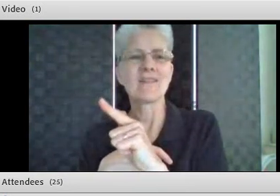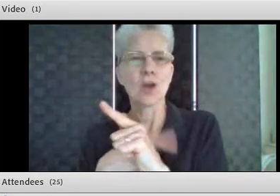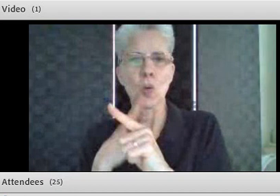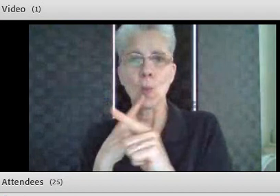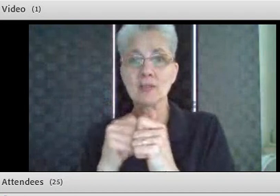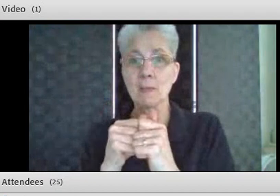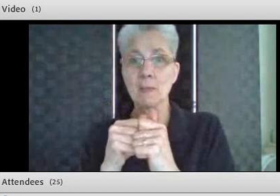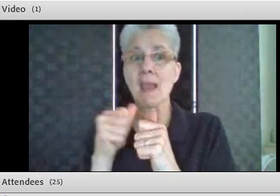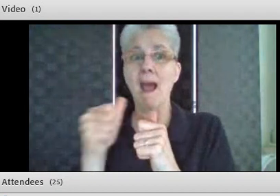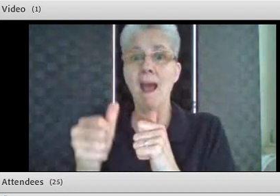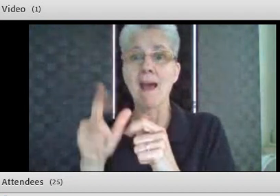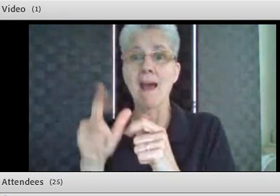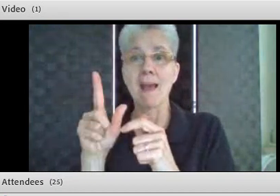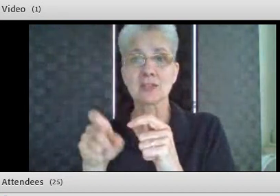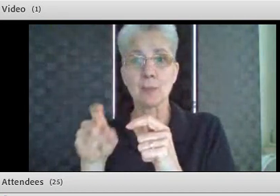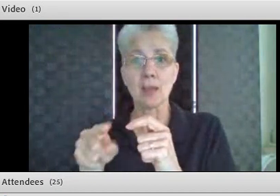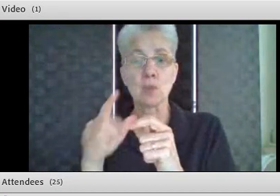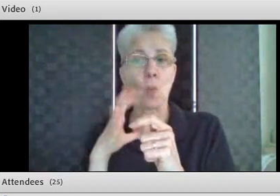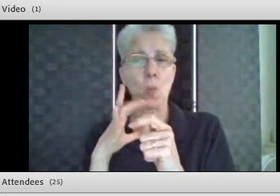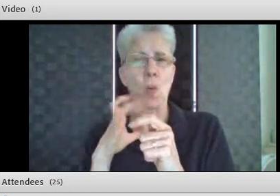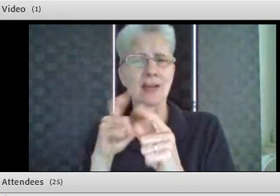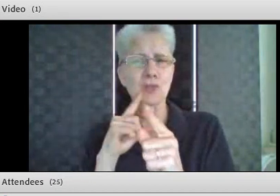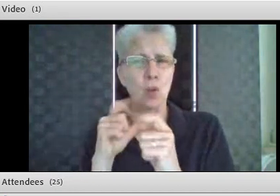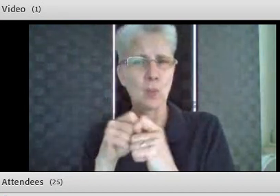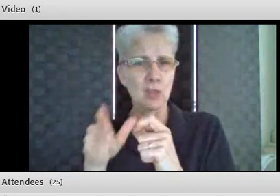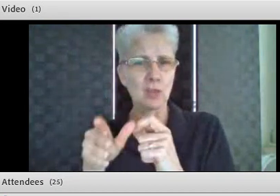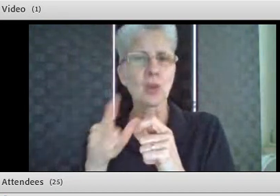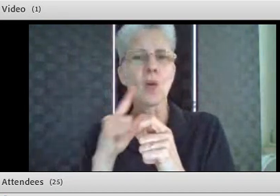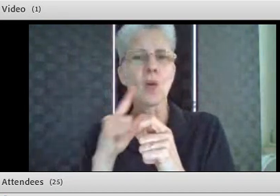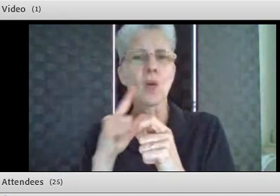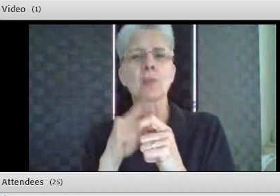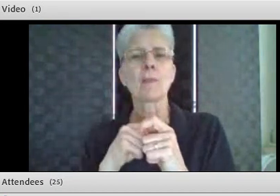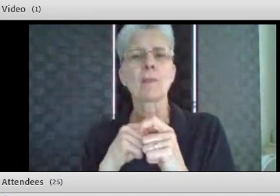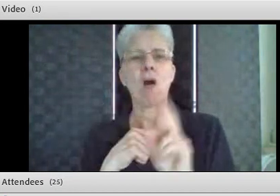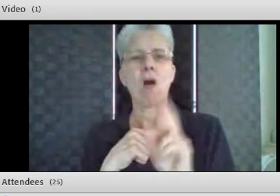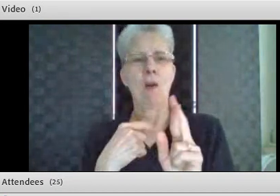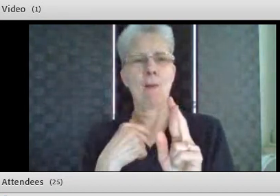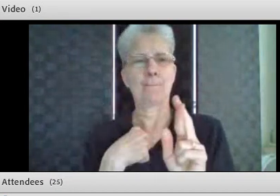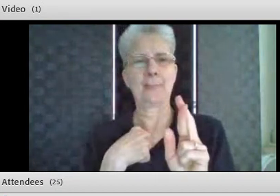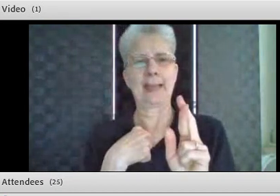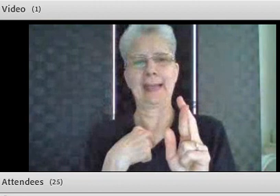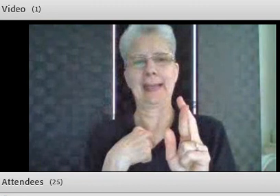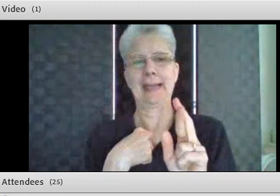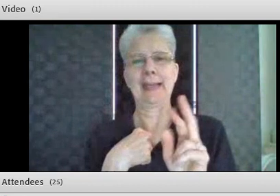Hilary: Woo-hoo! Ryan: So yeah, over on the left is, "Music makes me have question marks." Over on the right, "Music makes me have exclamation marks."